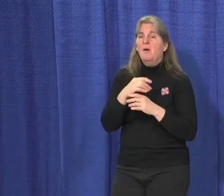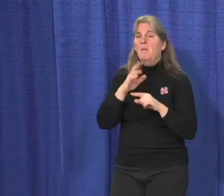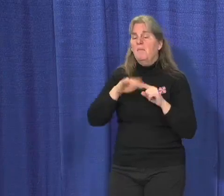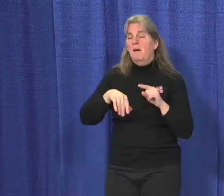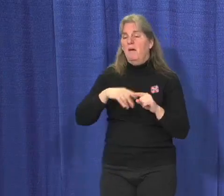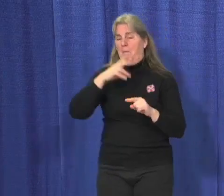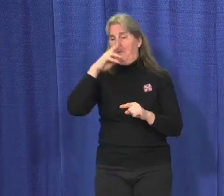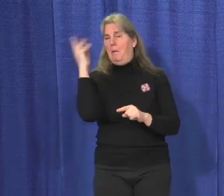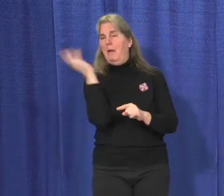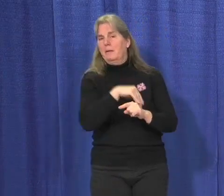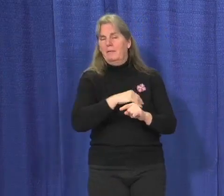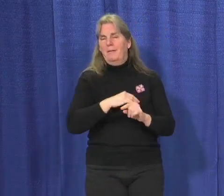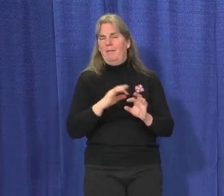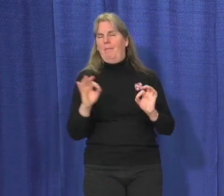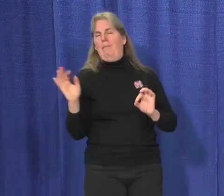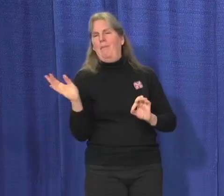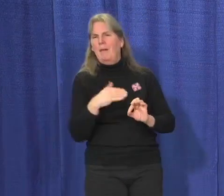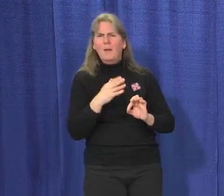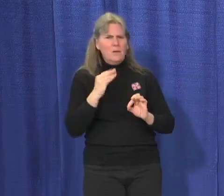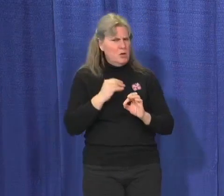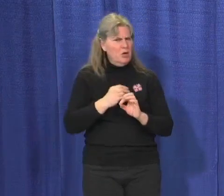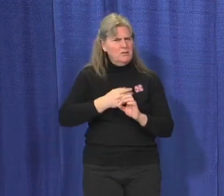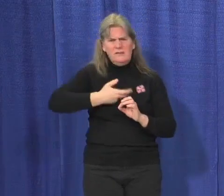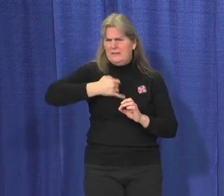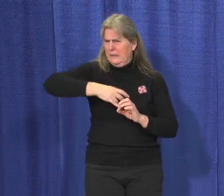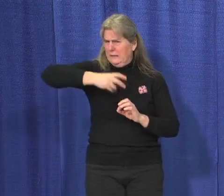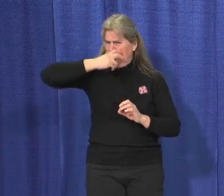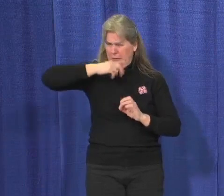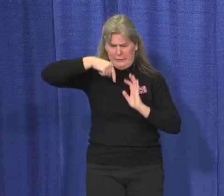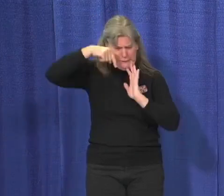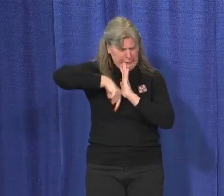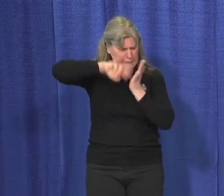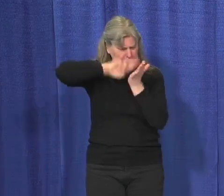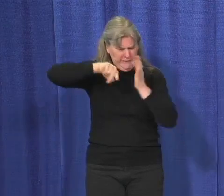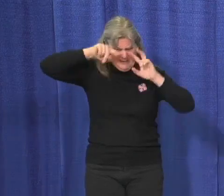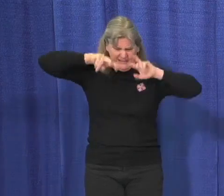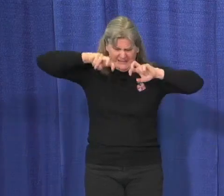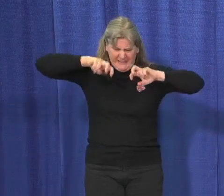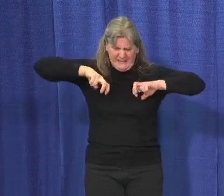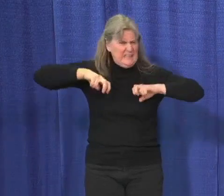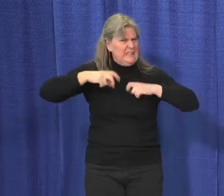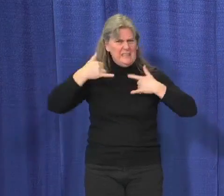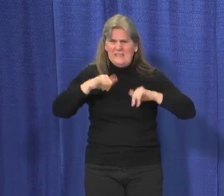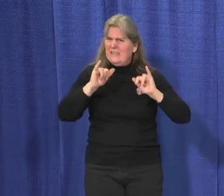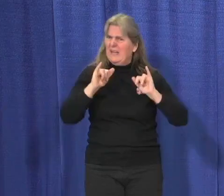No stop was missed and people might need to hear that and red